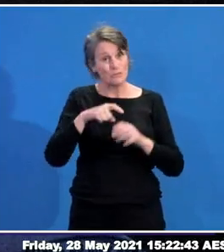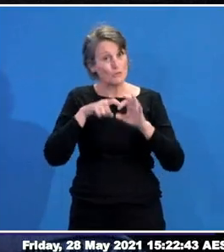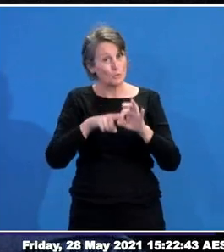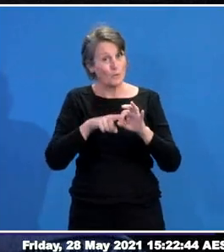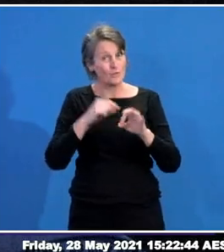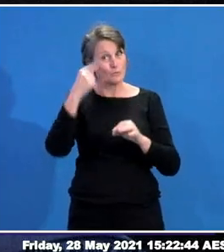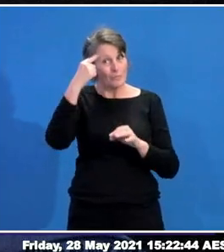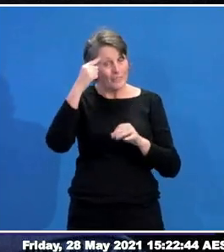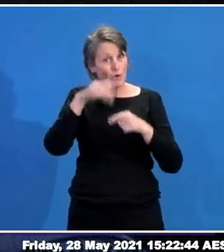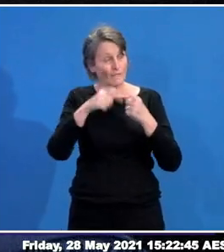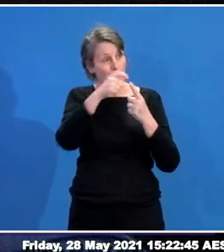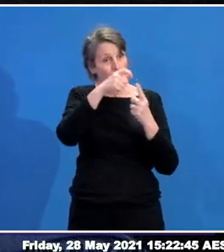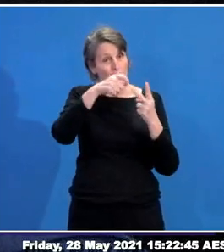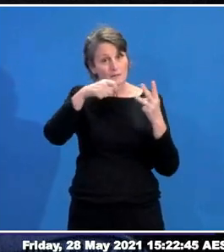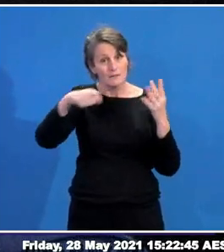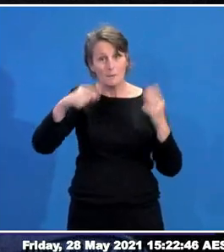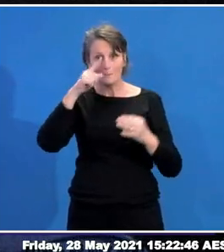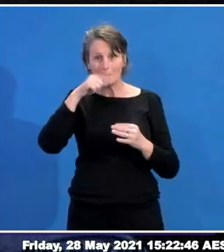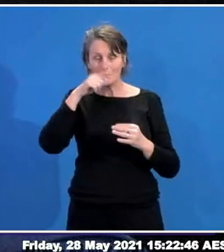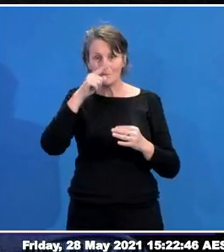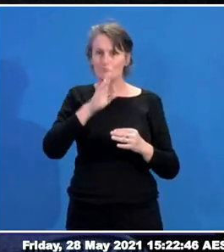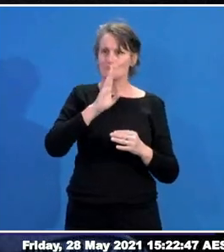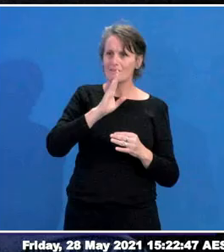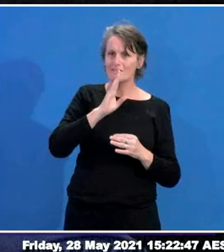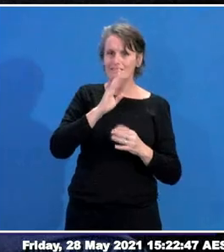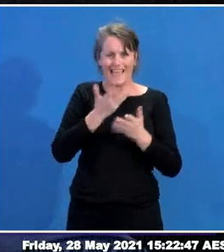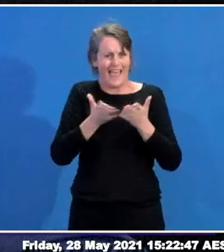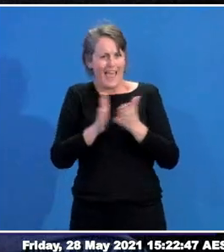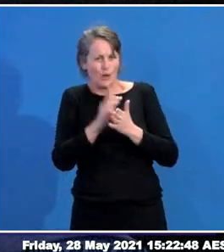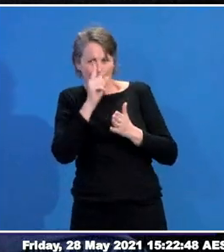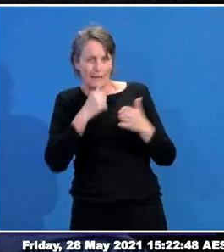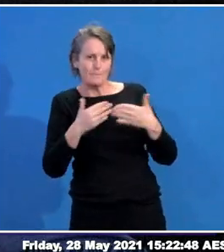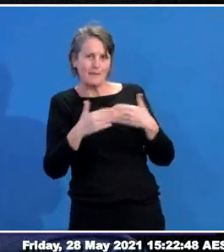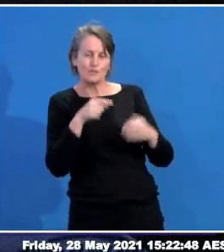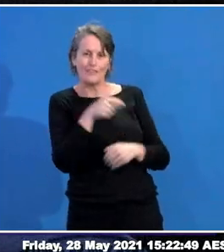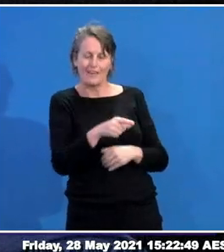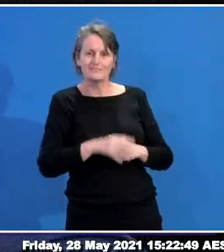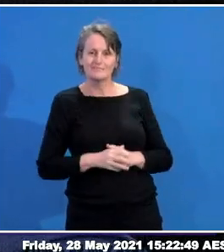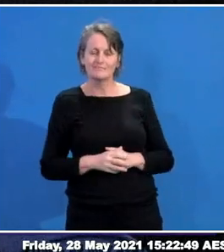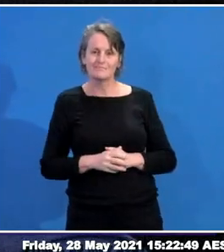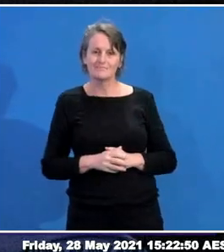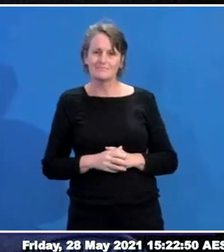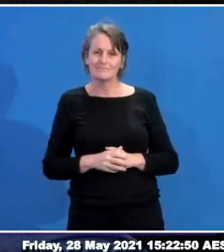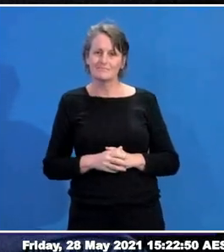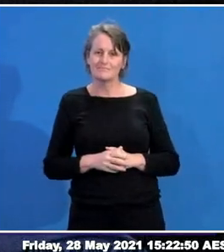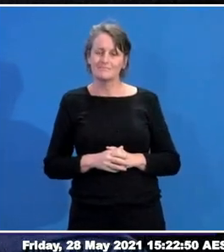be considered in how that would actually be managed and more broadly I don't